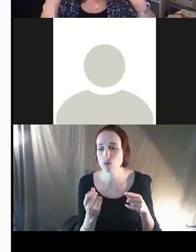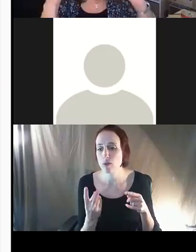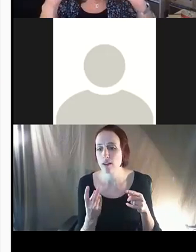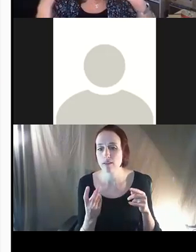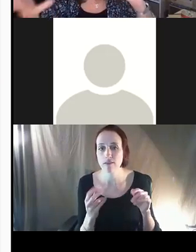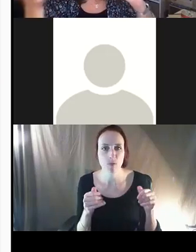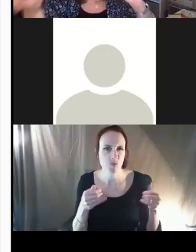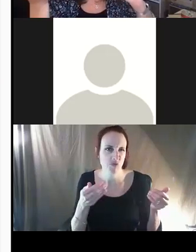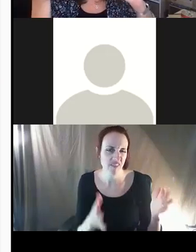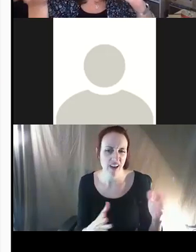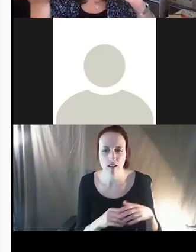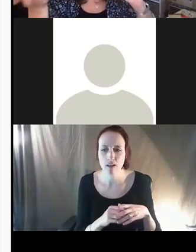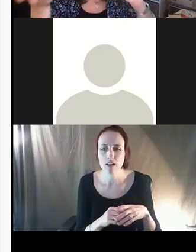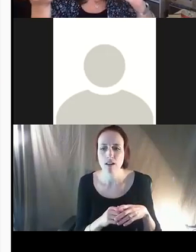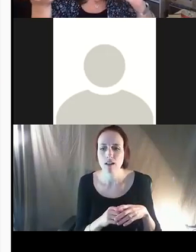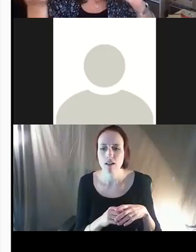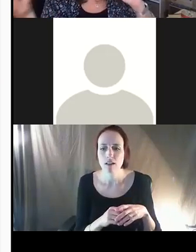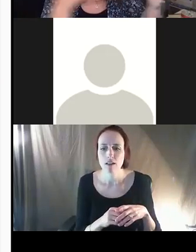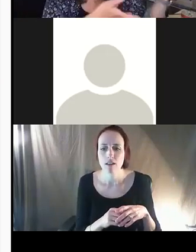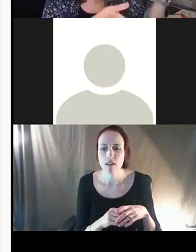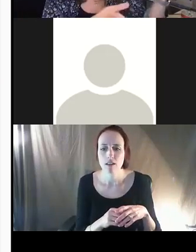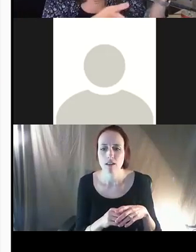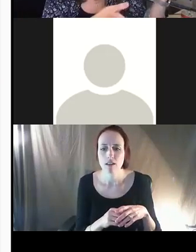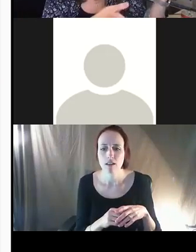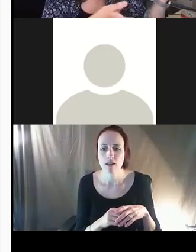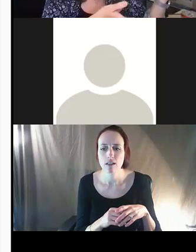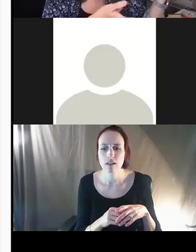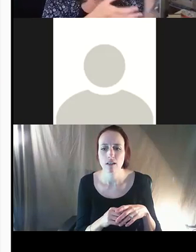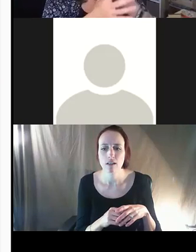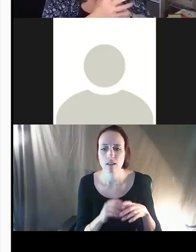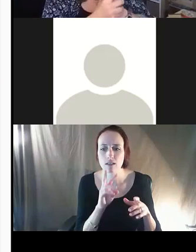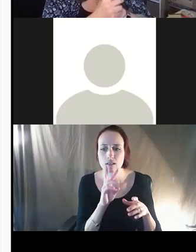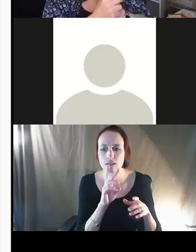It's a dot com that provides things K through 12.